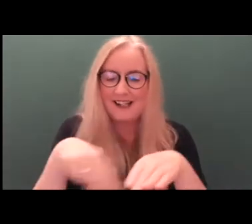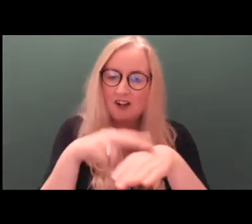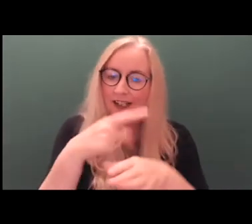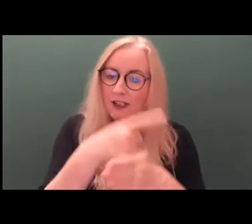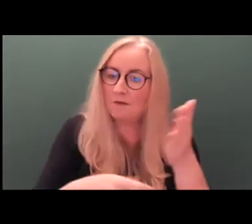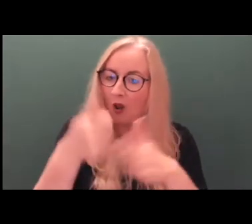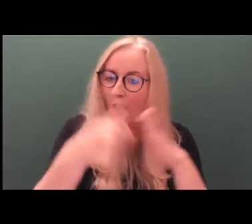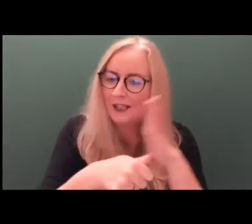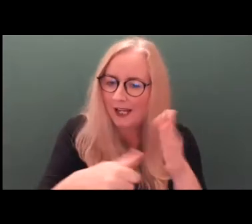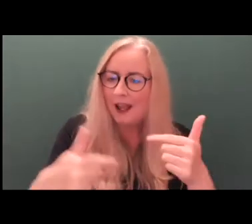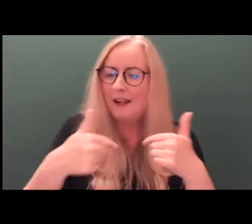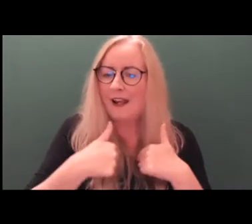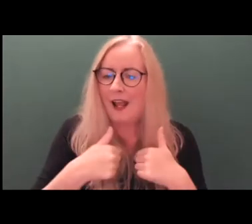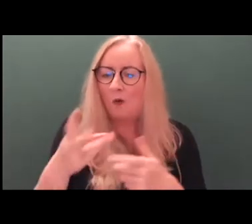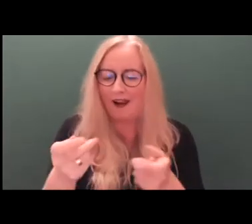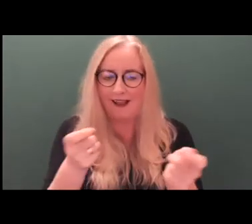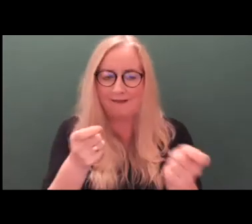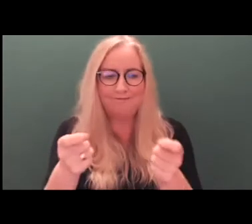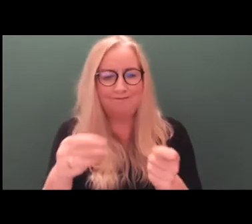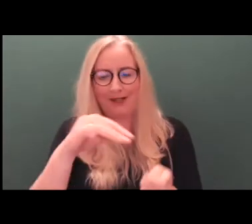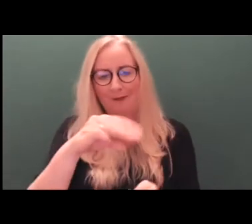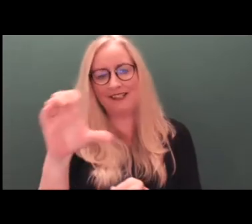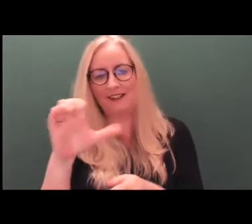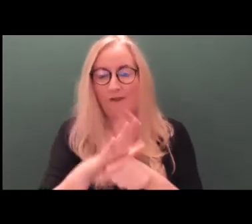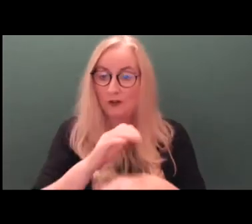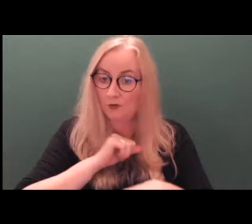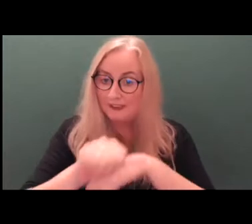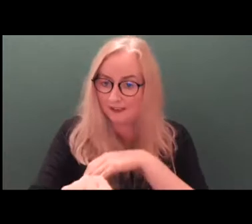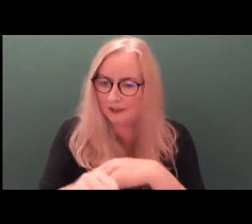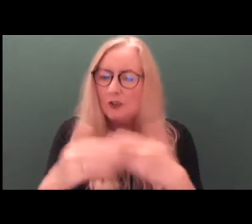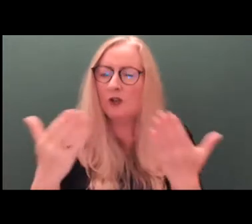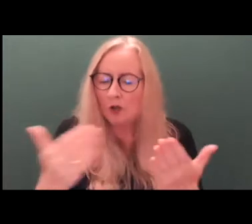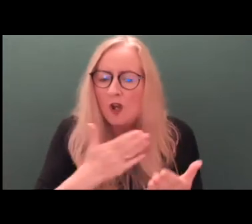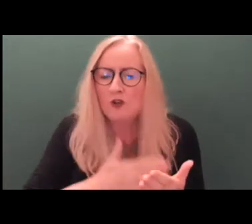and I am going to be acting as your MC for the day. So I just want to quickly run through